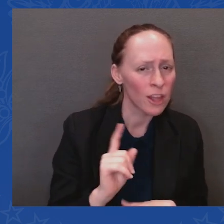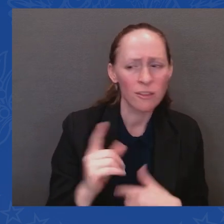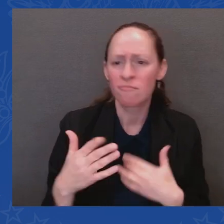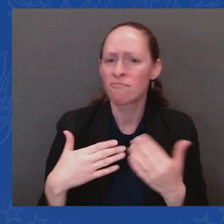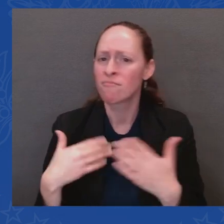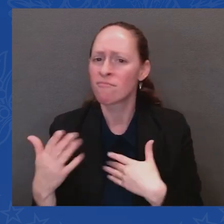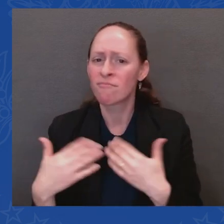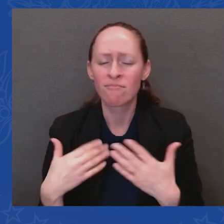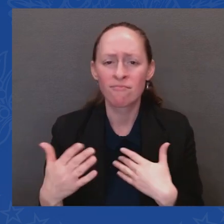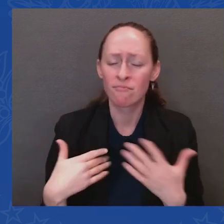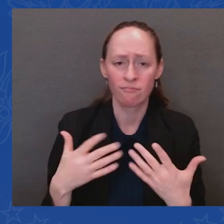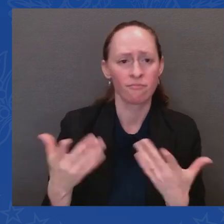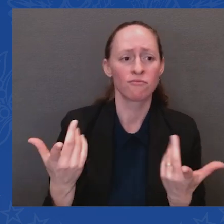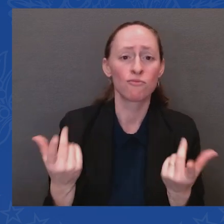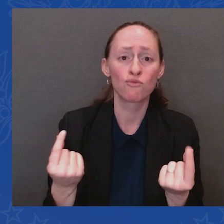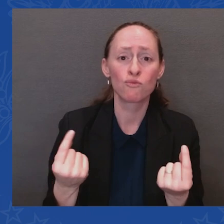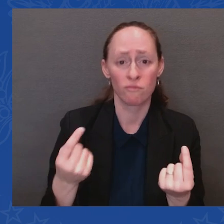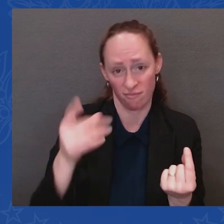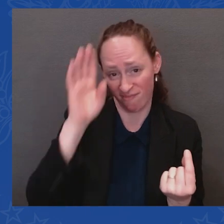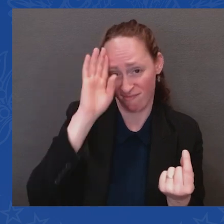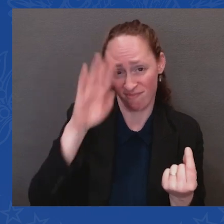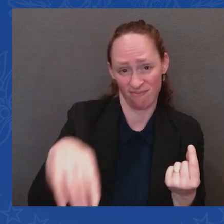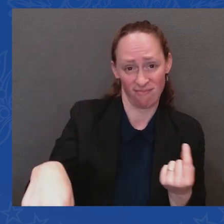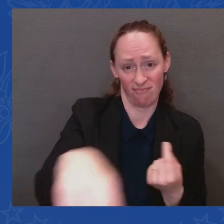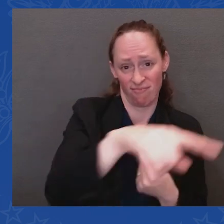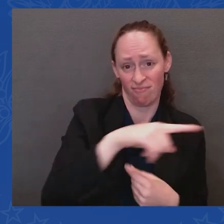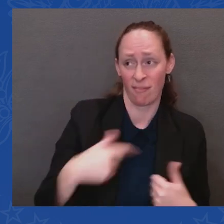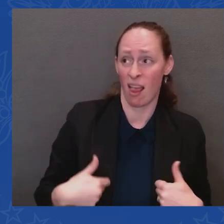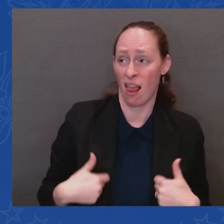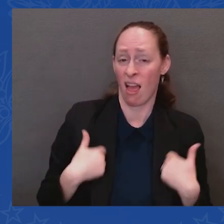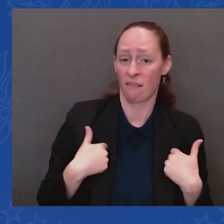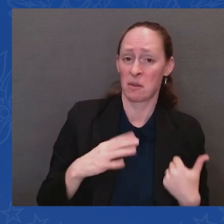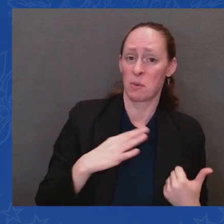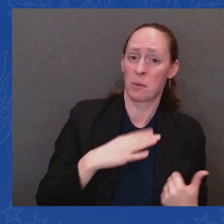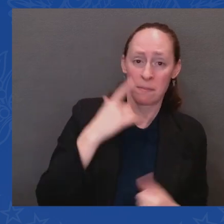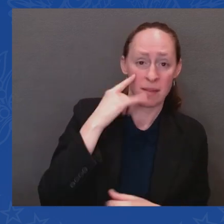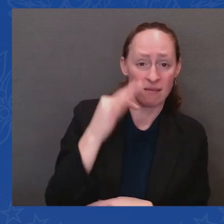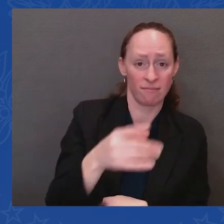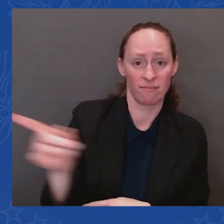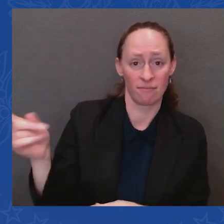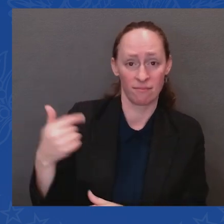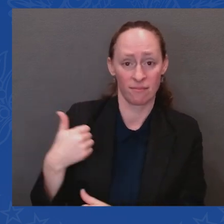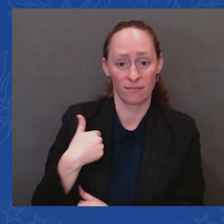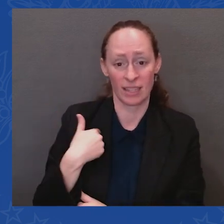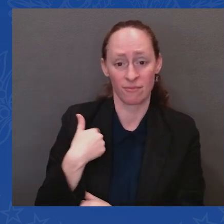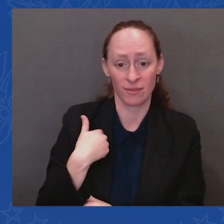To paraphrase the great Thomas Paine, those who expect to reap the blessings of freedom